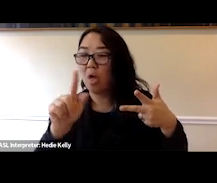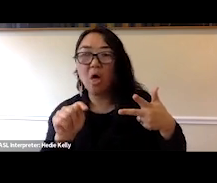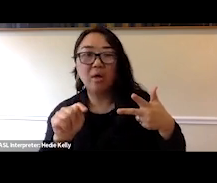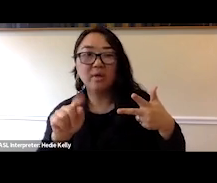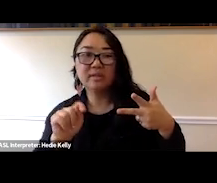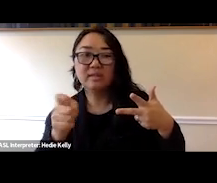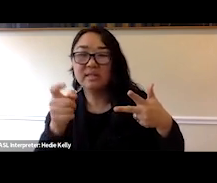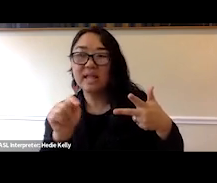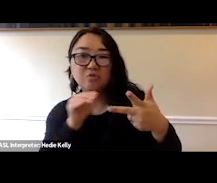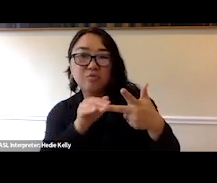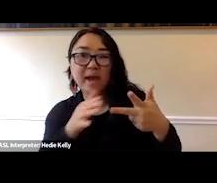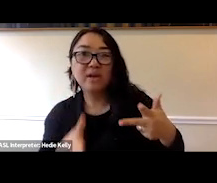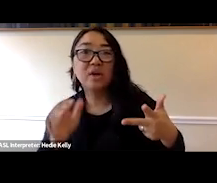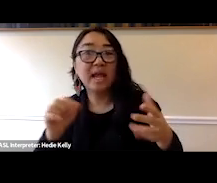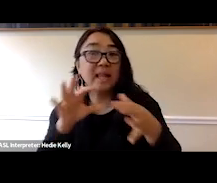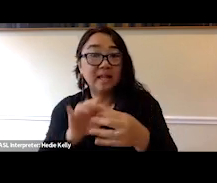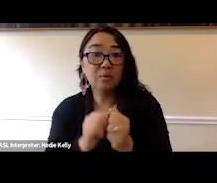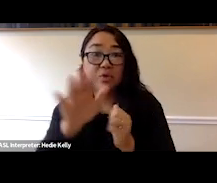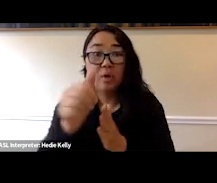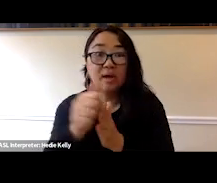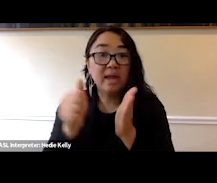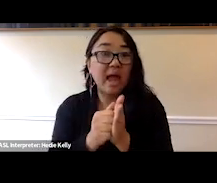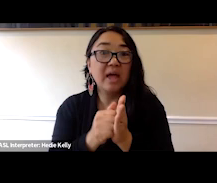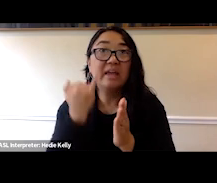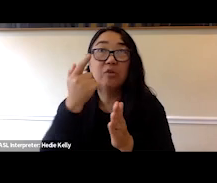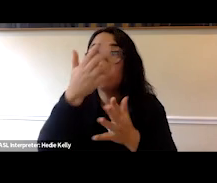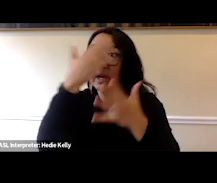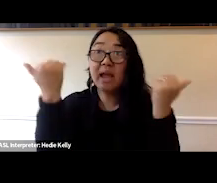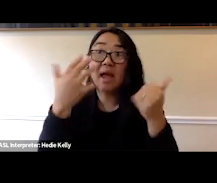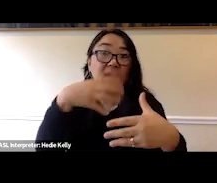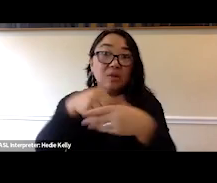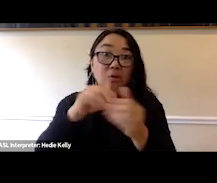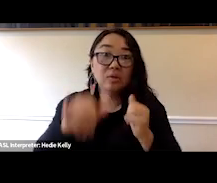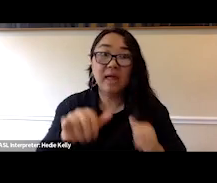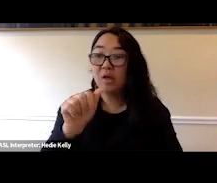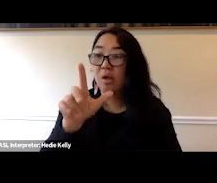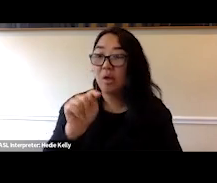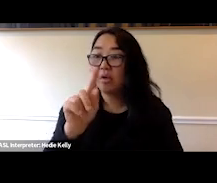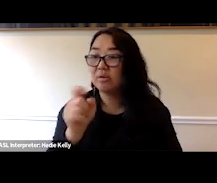alert you if you forget to include alt text in your image. So I think that's a pretty cool utility.